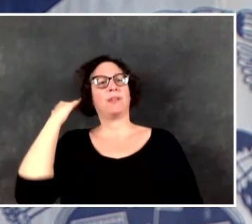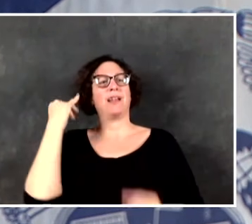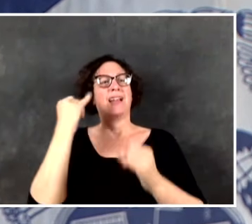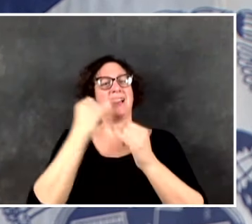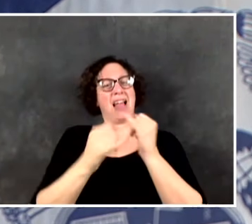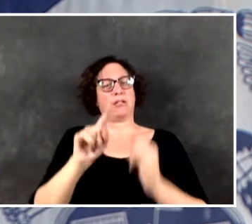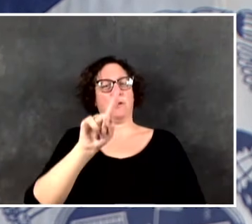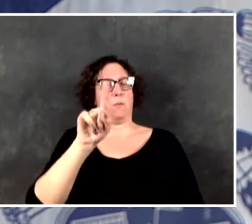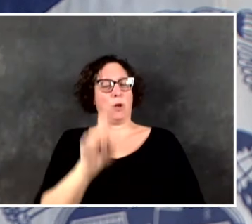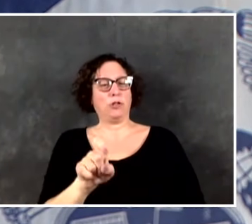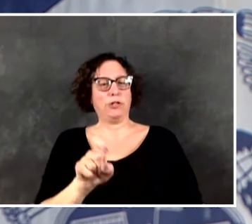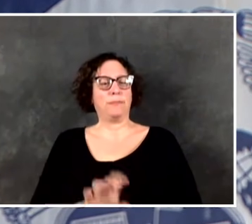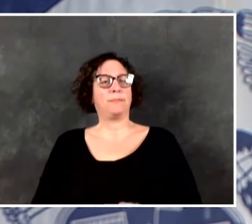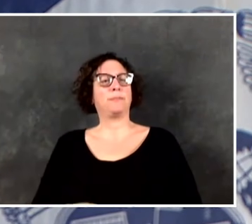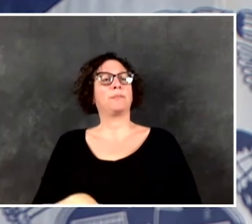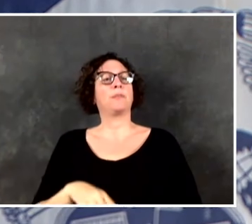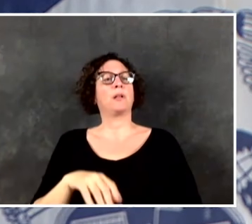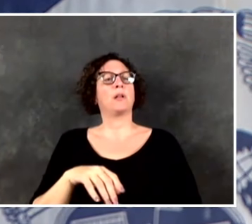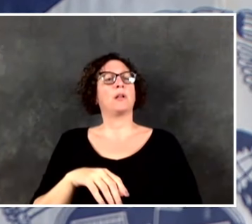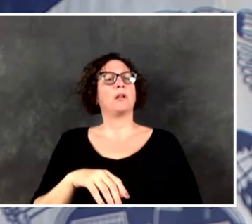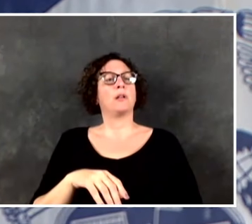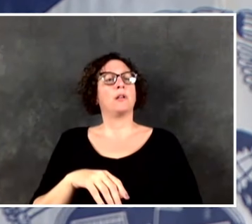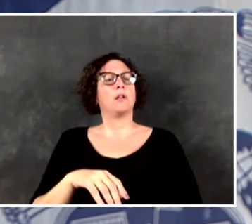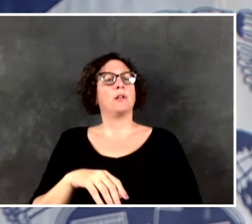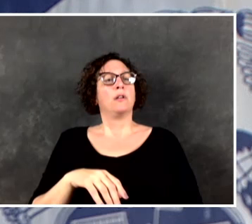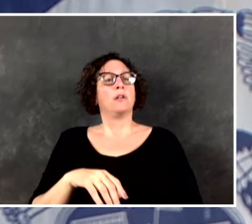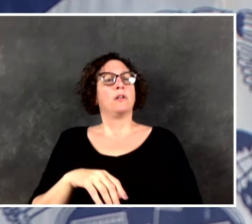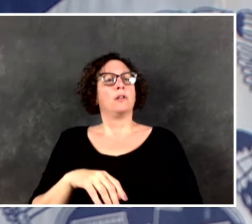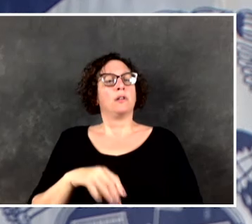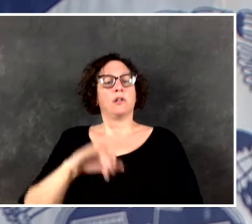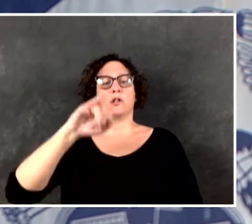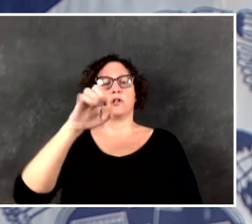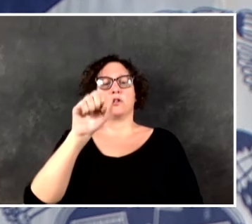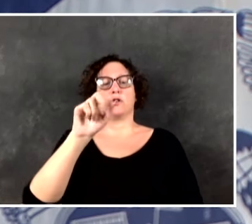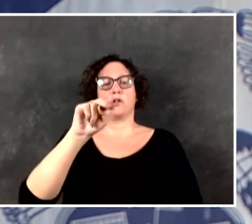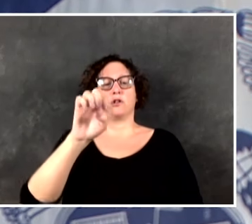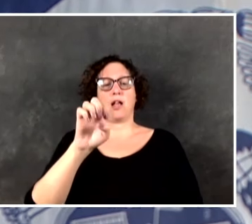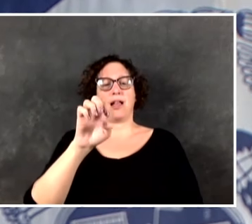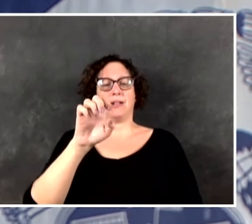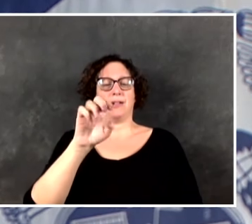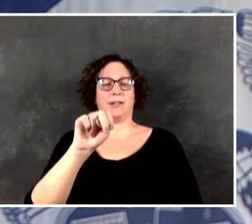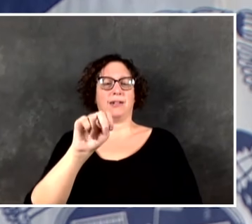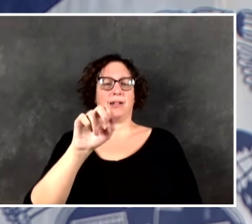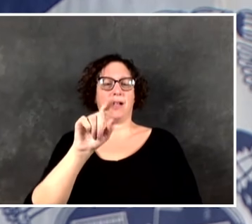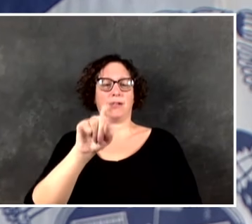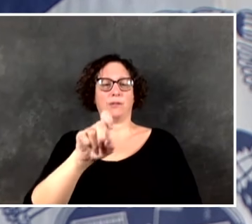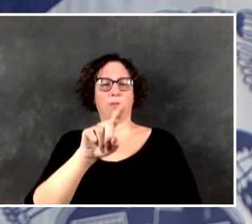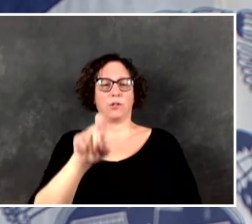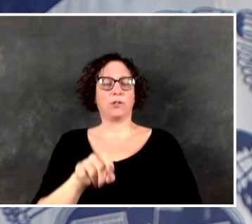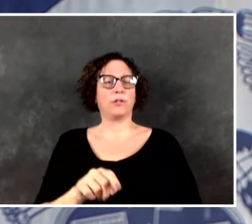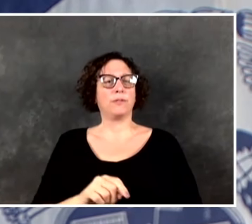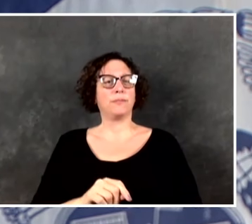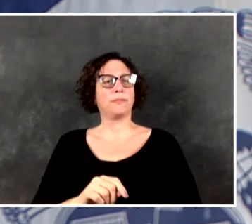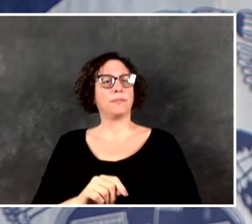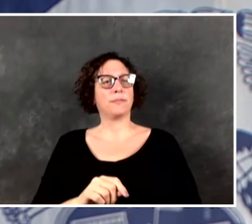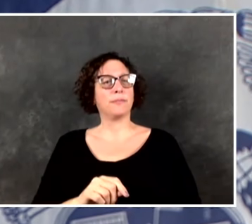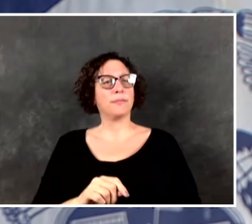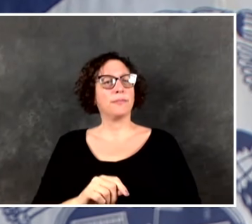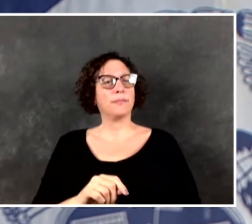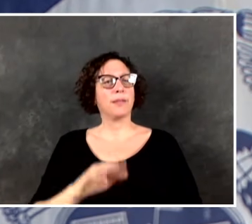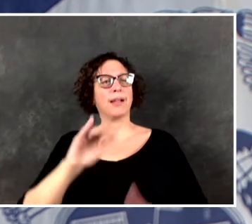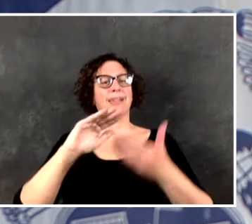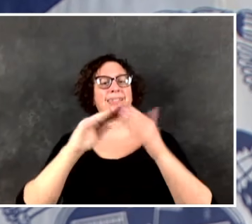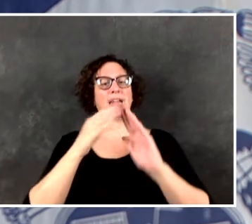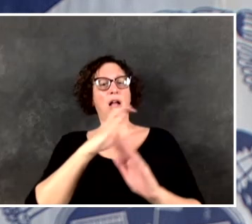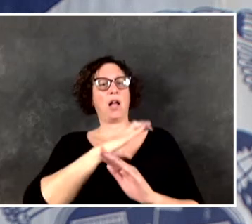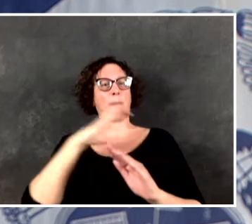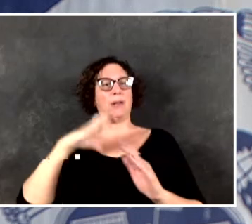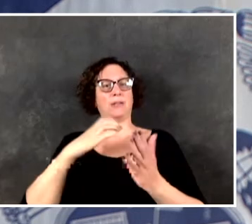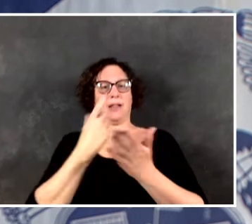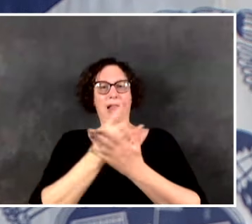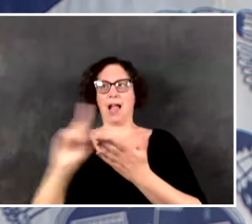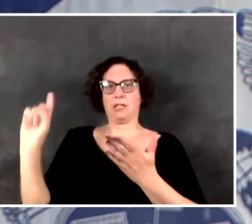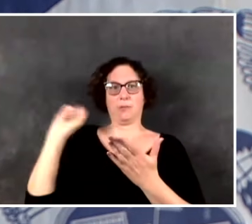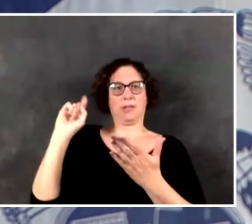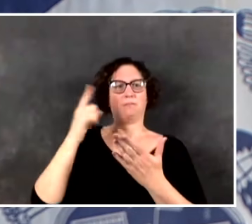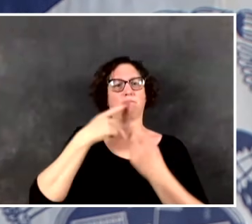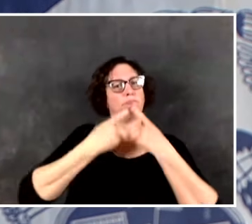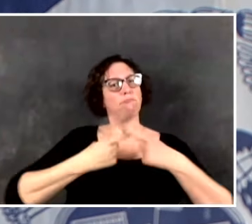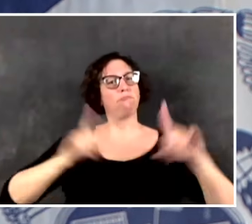WH JANICE.